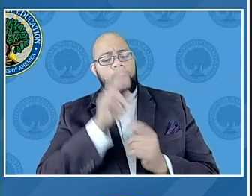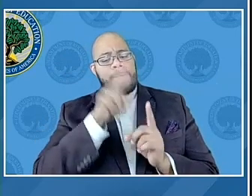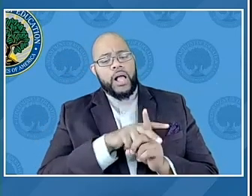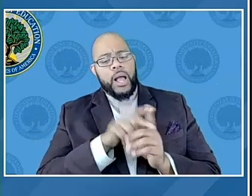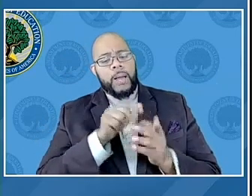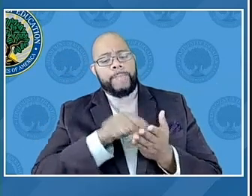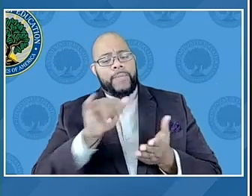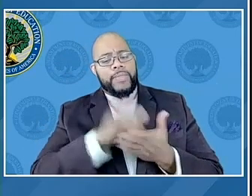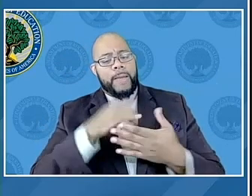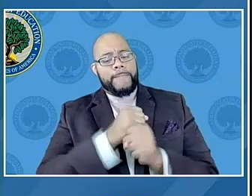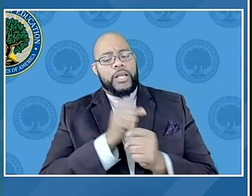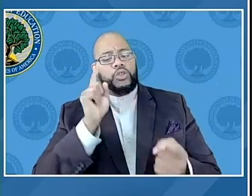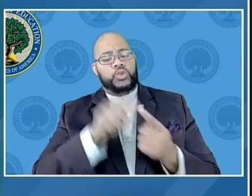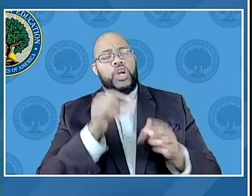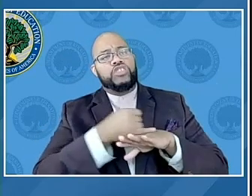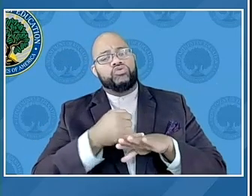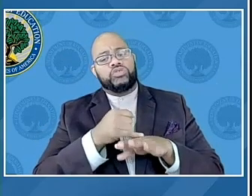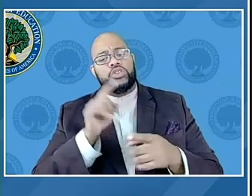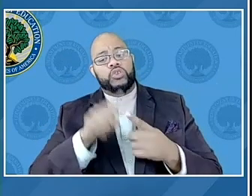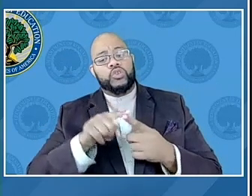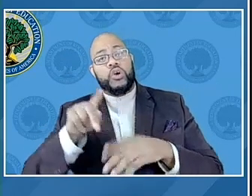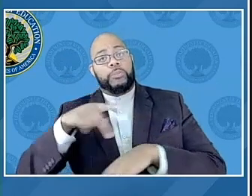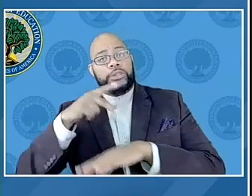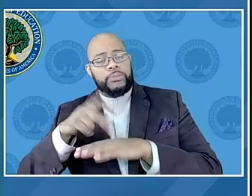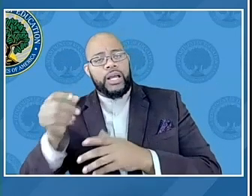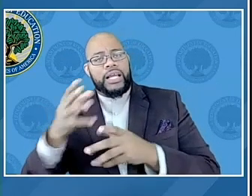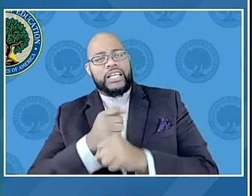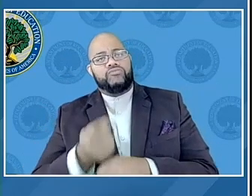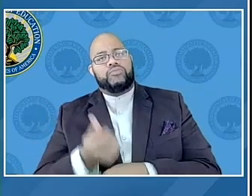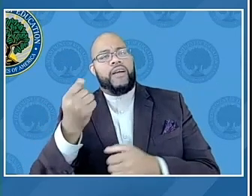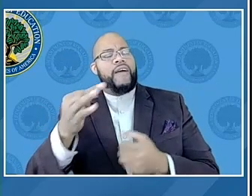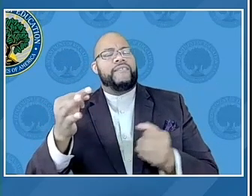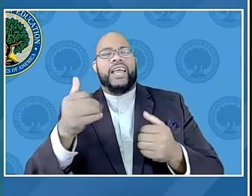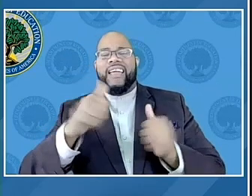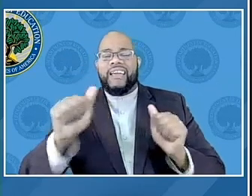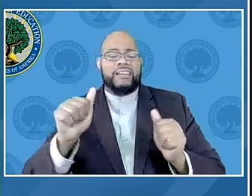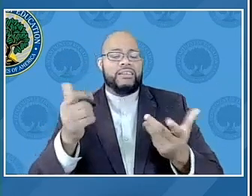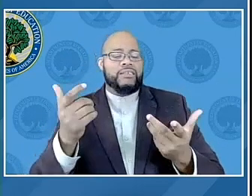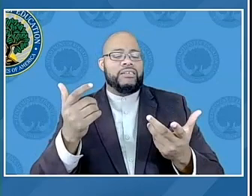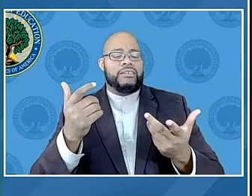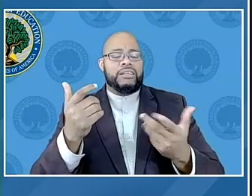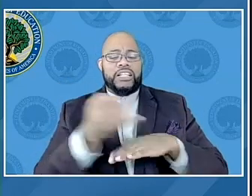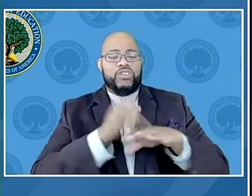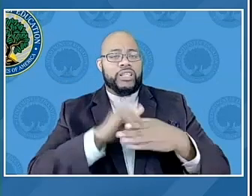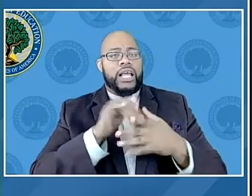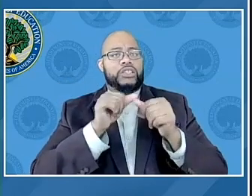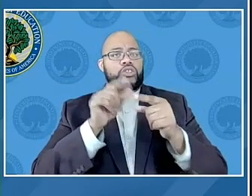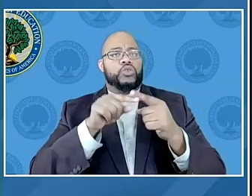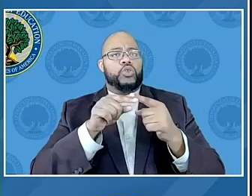towards interest or principal, and getting rid of any, you know, interest that continues to compound on the principal of